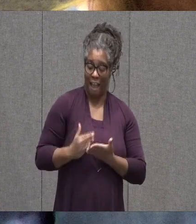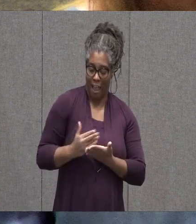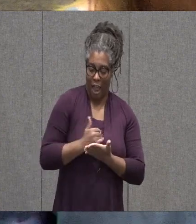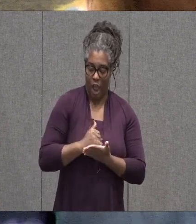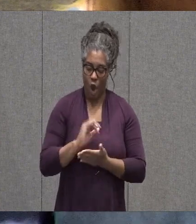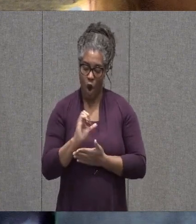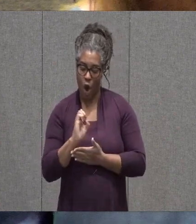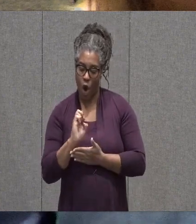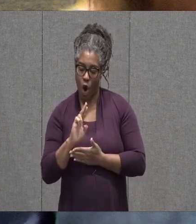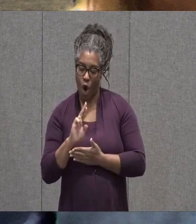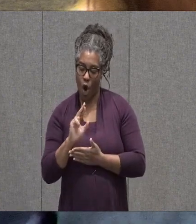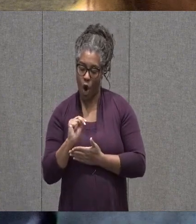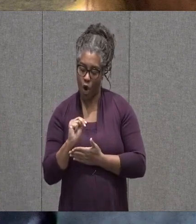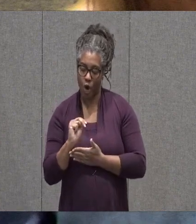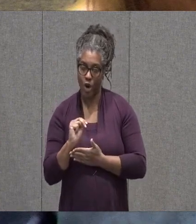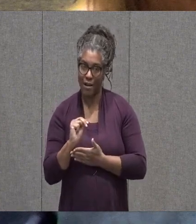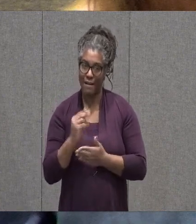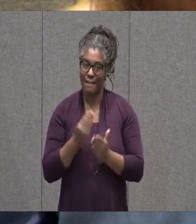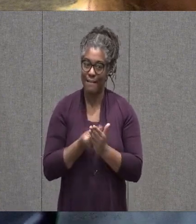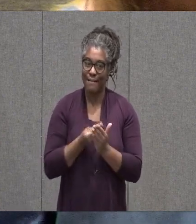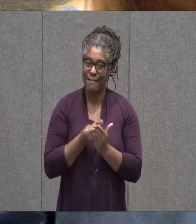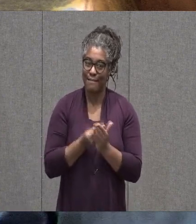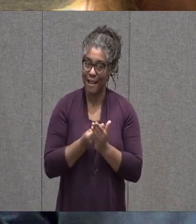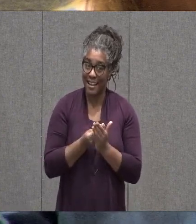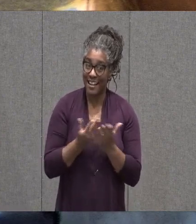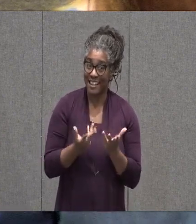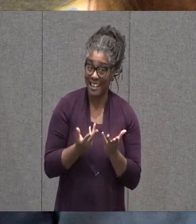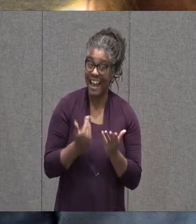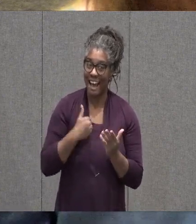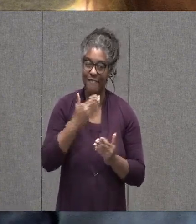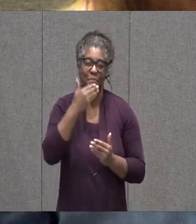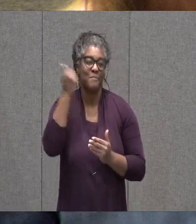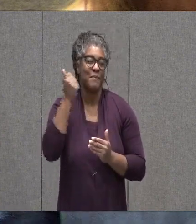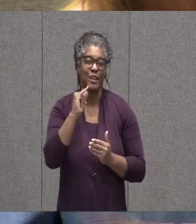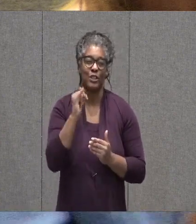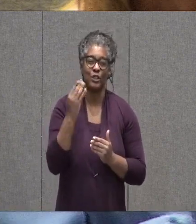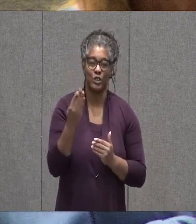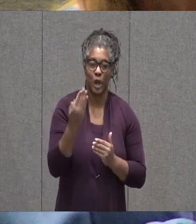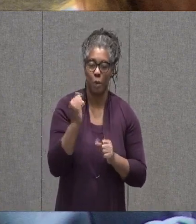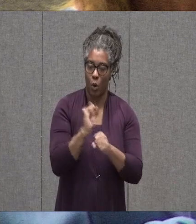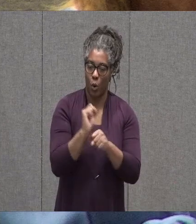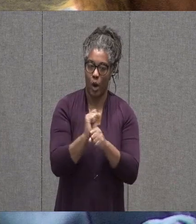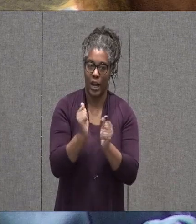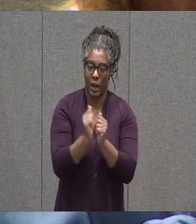I have one of the best jobs in the world, working with you guys, and getting to find out